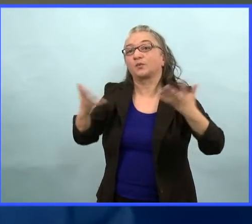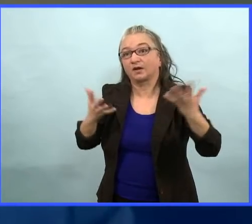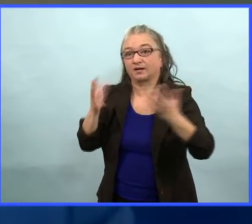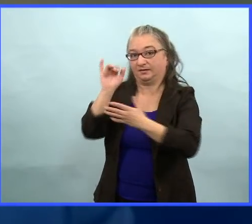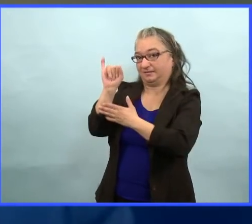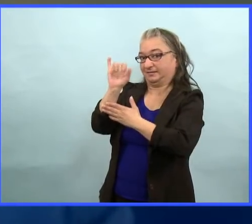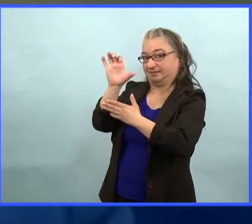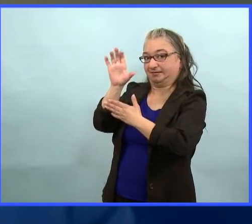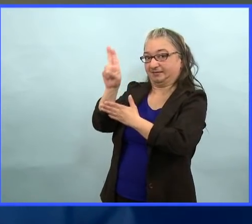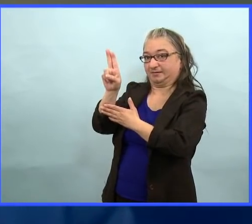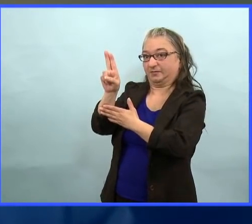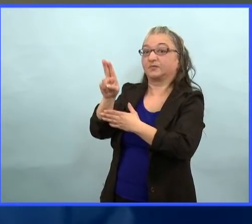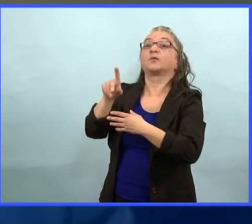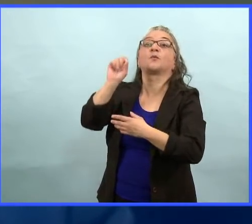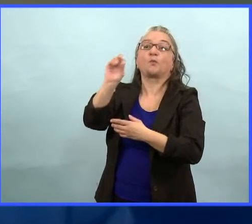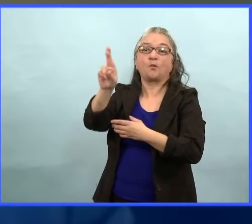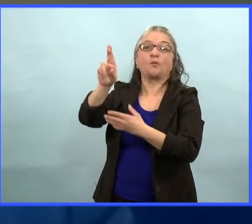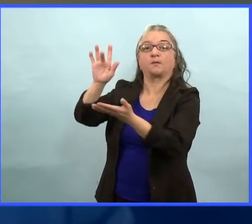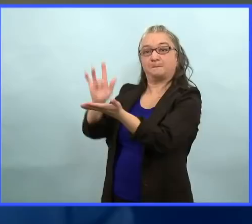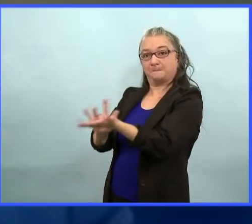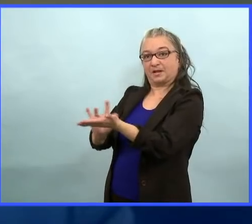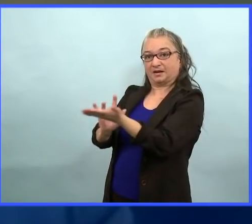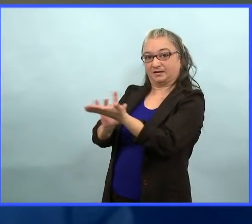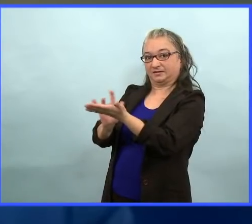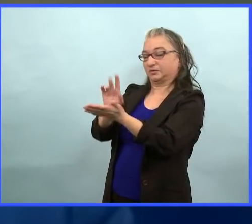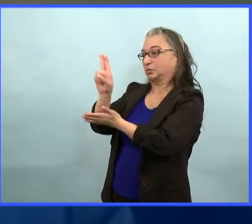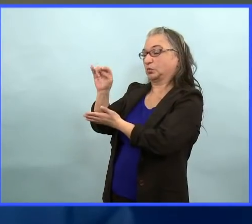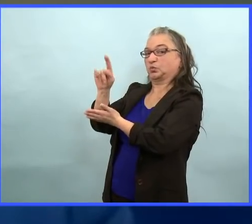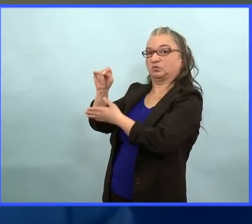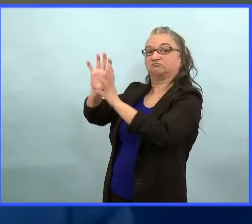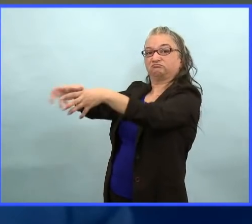we've also deployed more than 170 staff to personal care homes